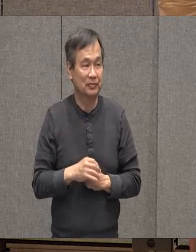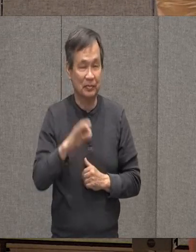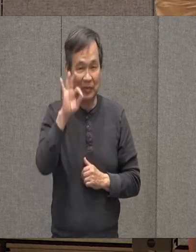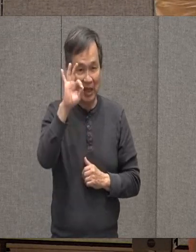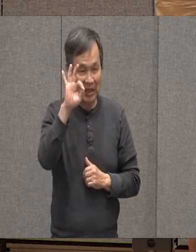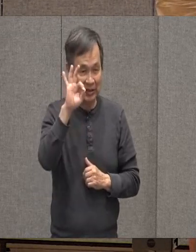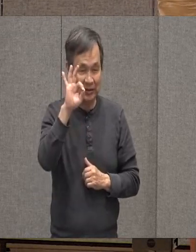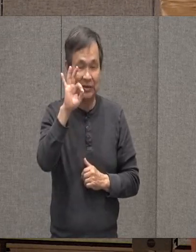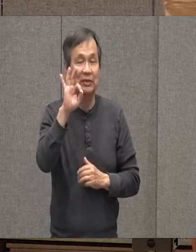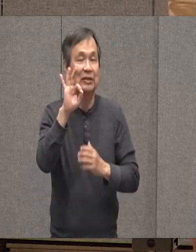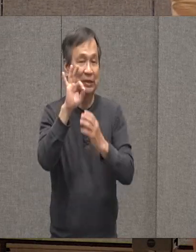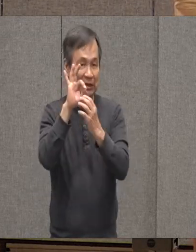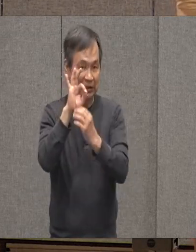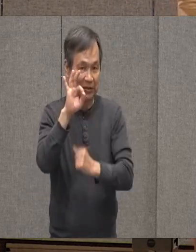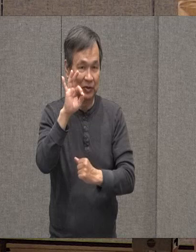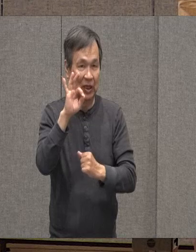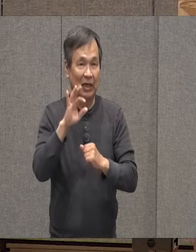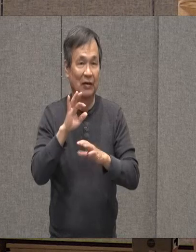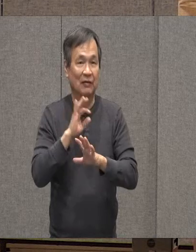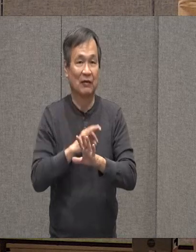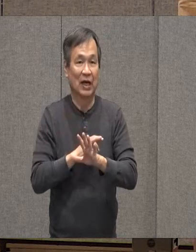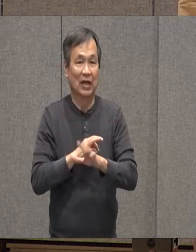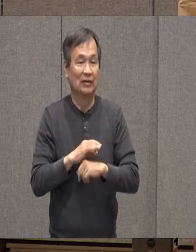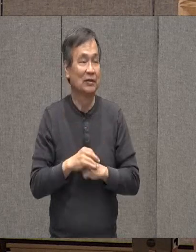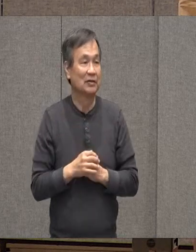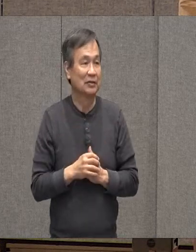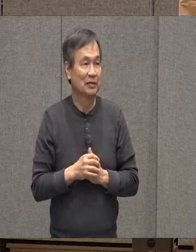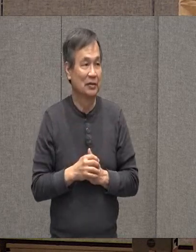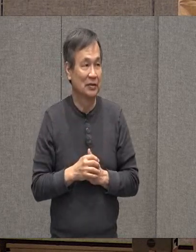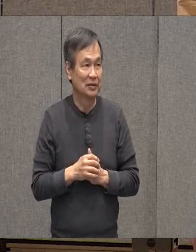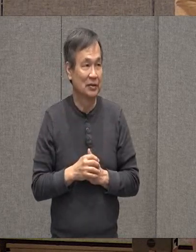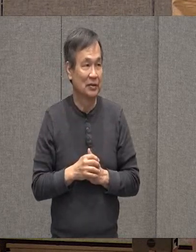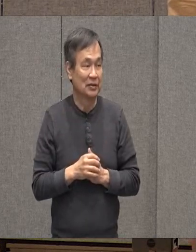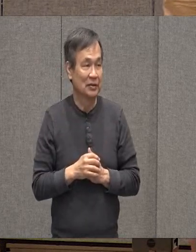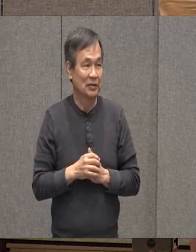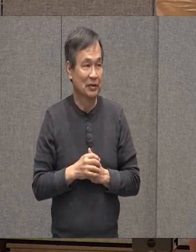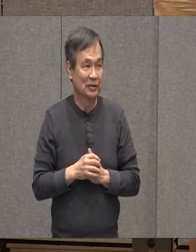nine take away five leaves us with four.